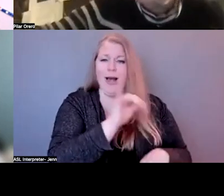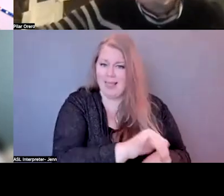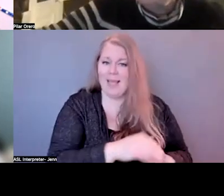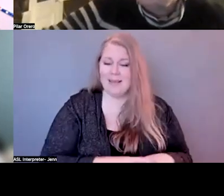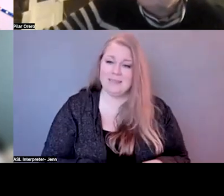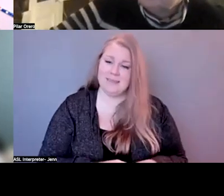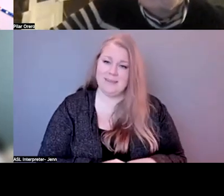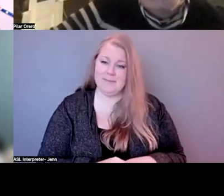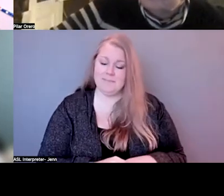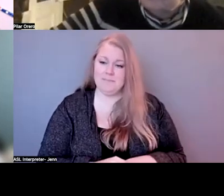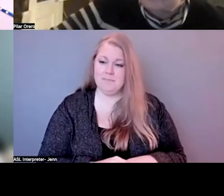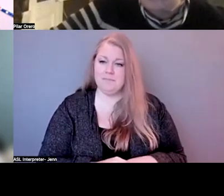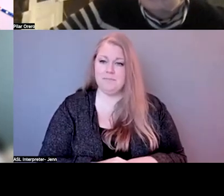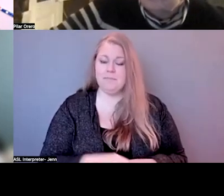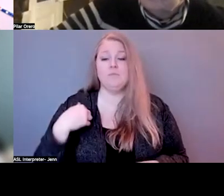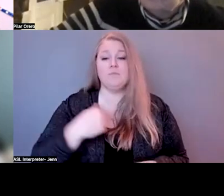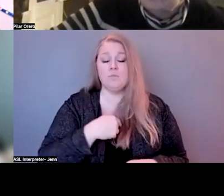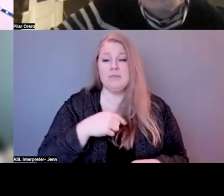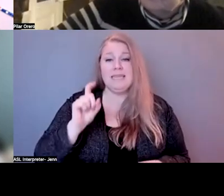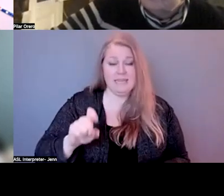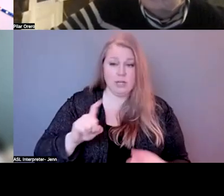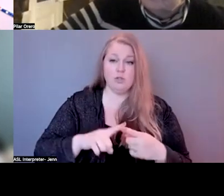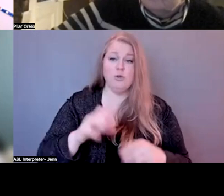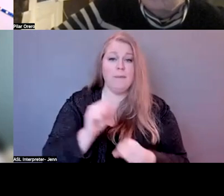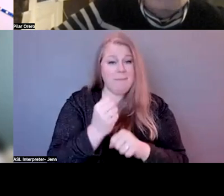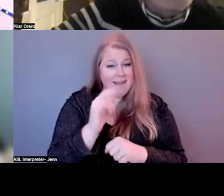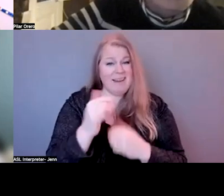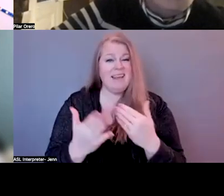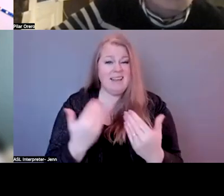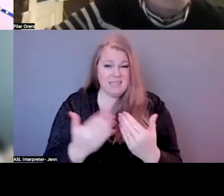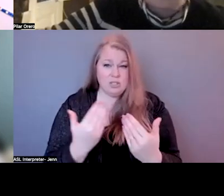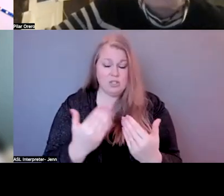I think we then need to make it easier to make things accessible.